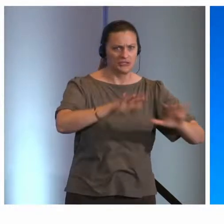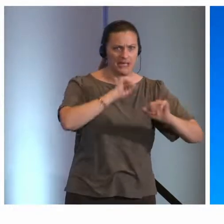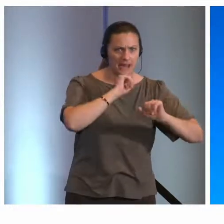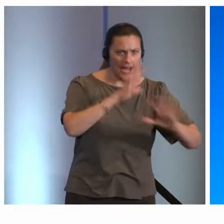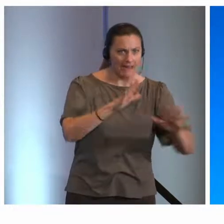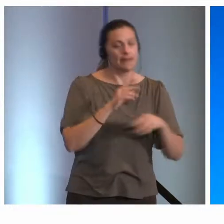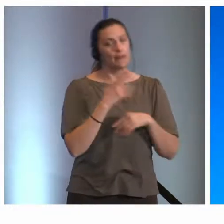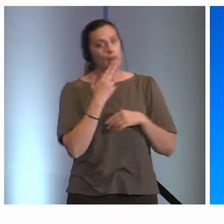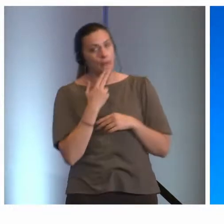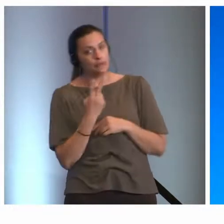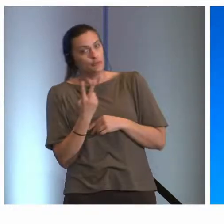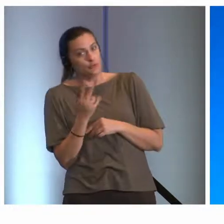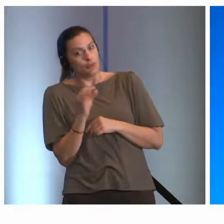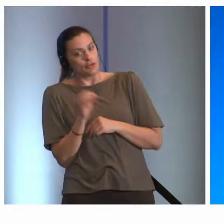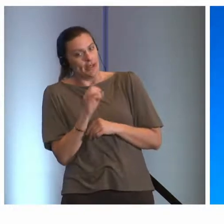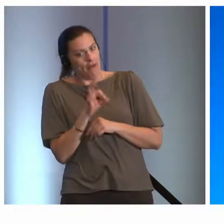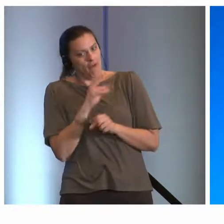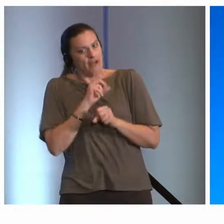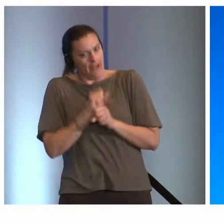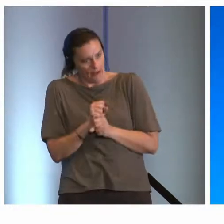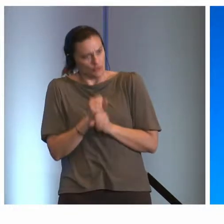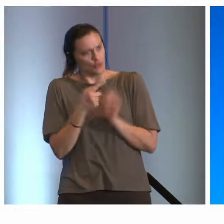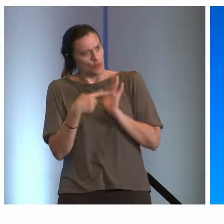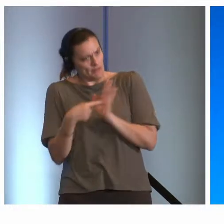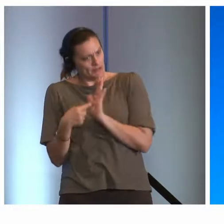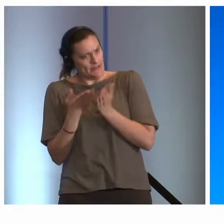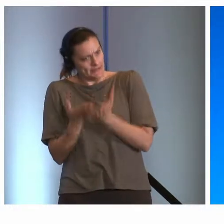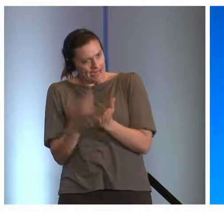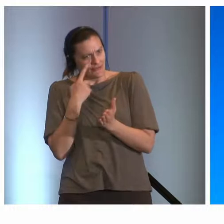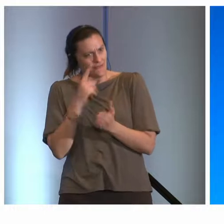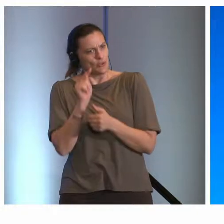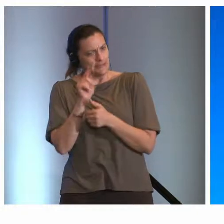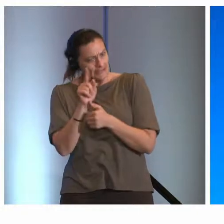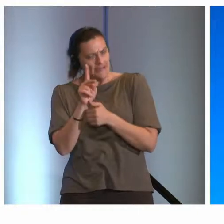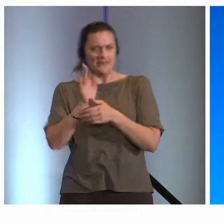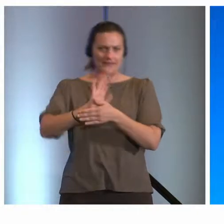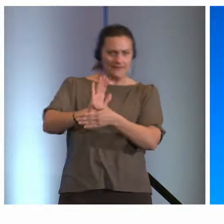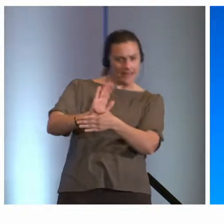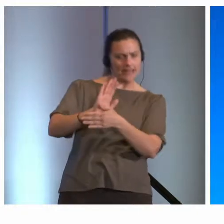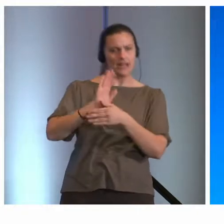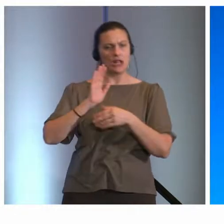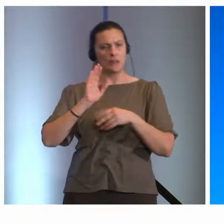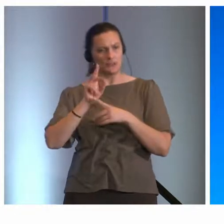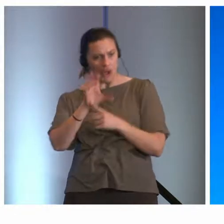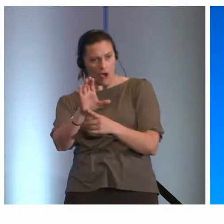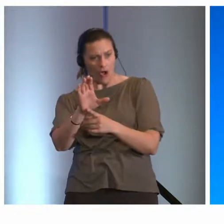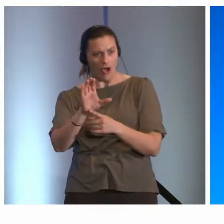while the myth is that you can't do productions and only 2% of all authentic representation -- in